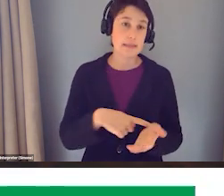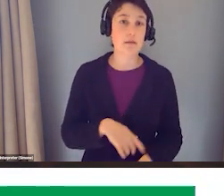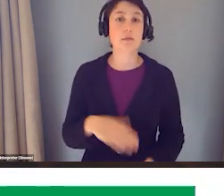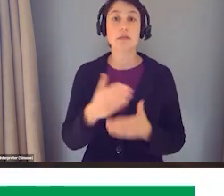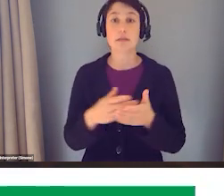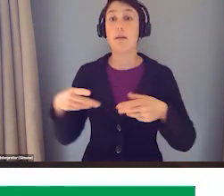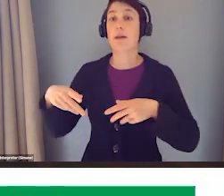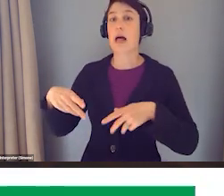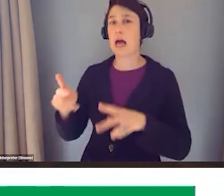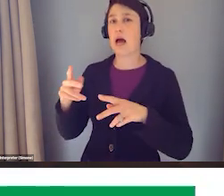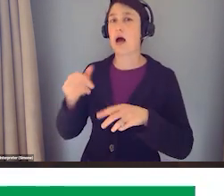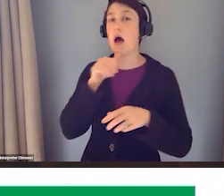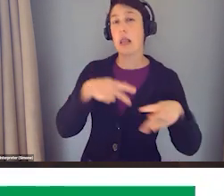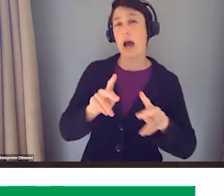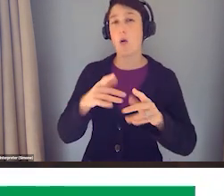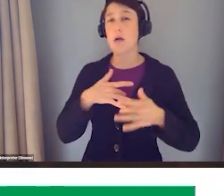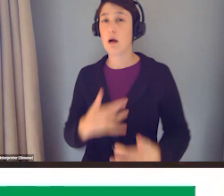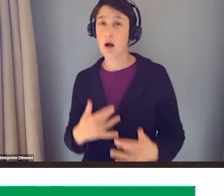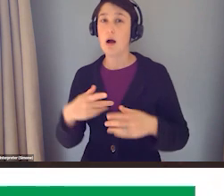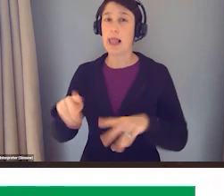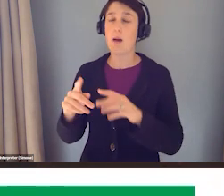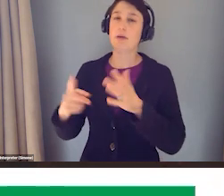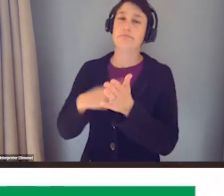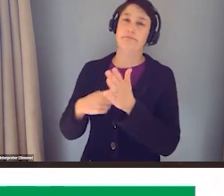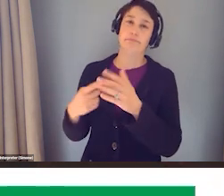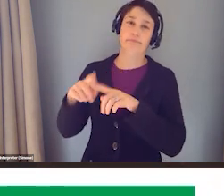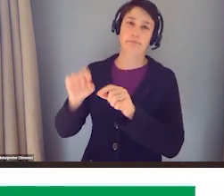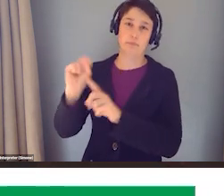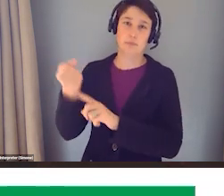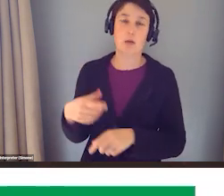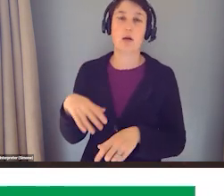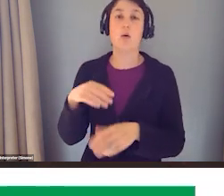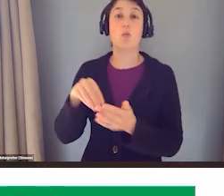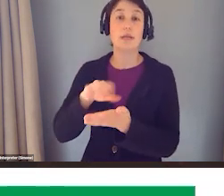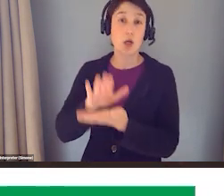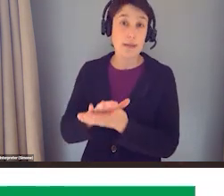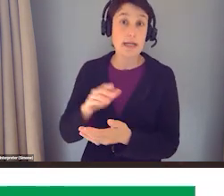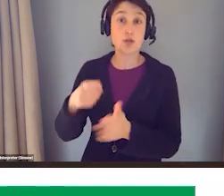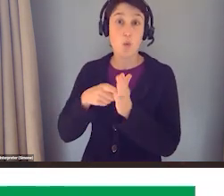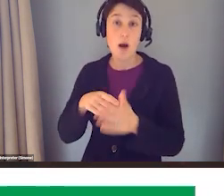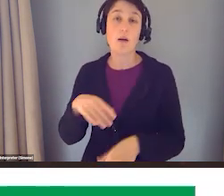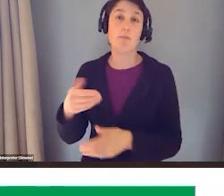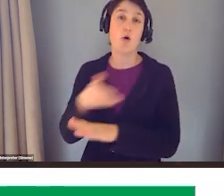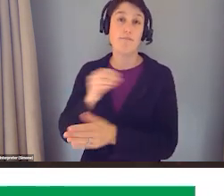of documentation and prior approval and permission. Advertising costs are unallowable unless they are necessary